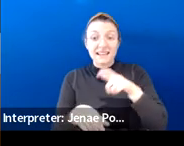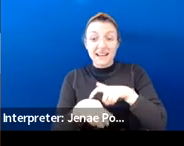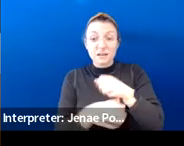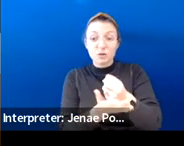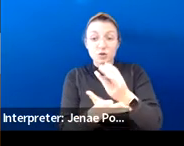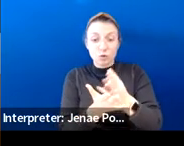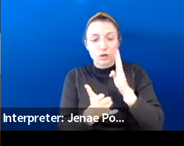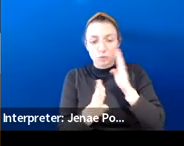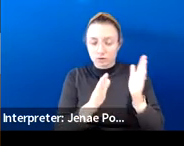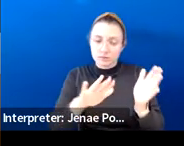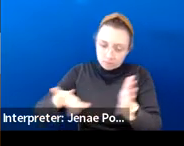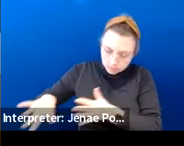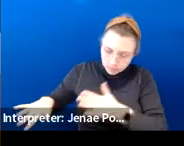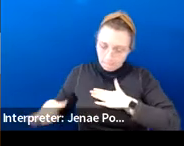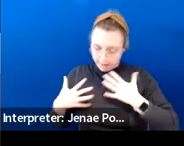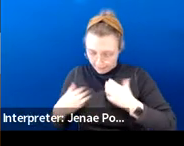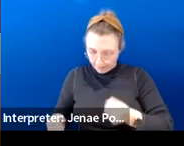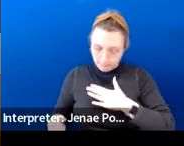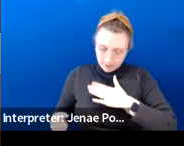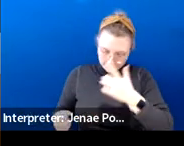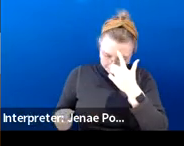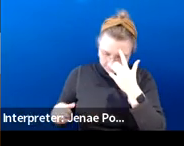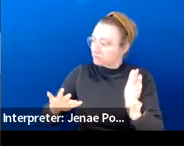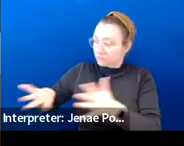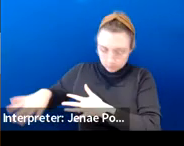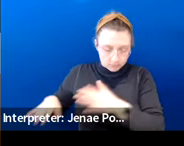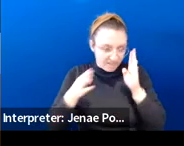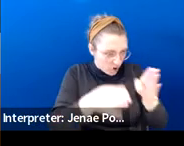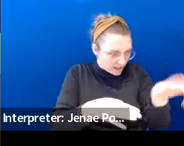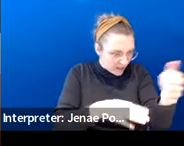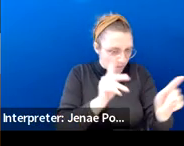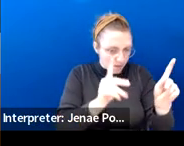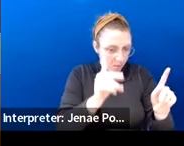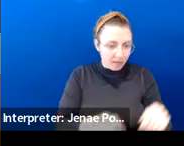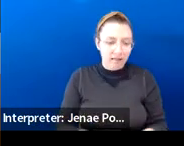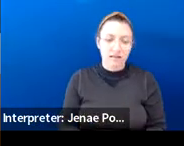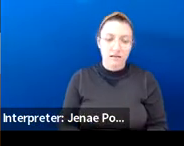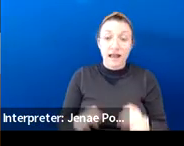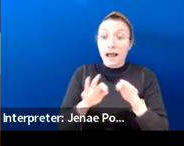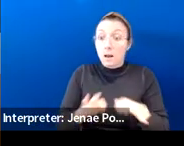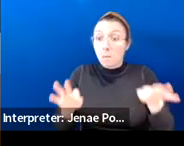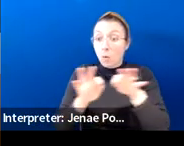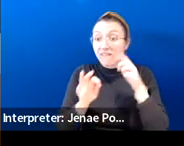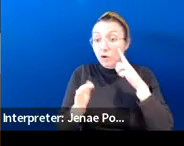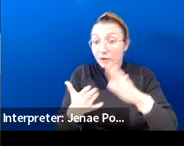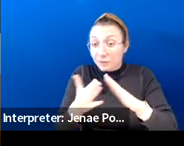their own health and wellbeing to take care of others. You know, it's something a lot of people don't hear about, but it's so important to our community. It's so important for these families. And now more than ever.